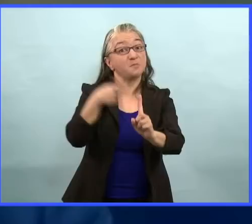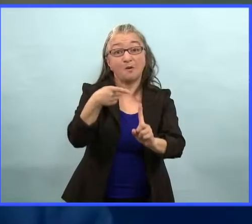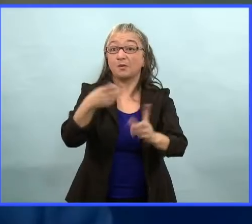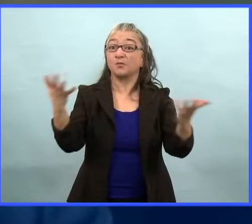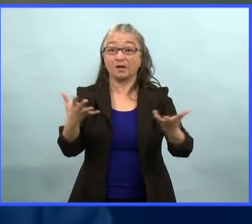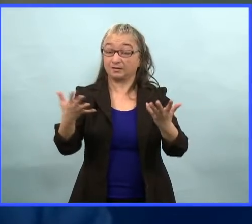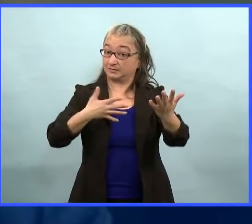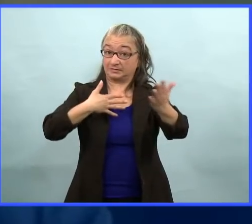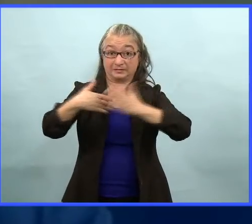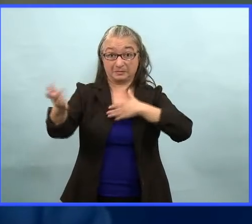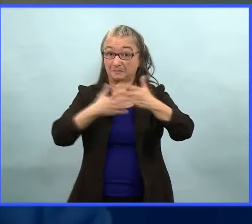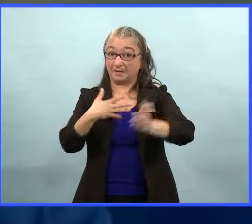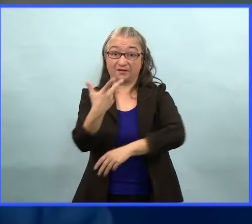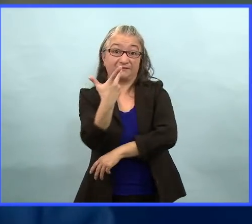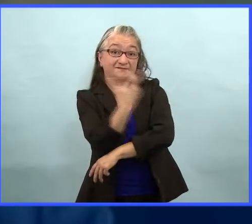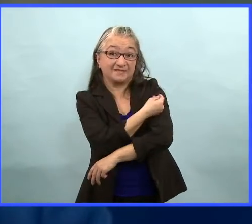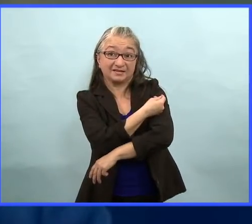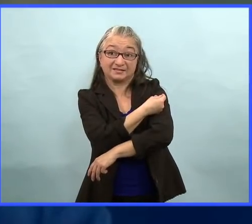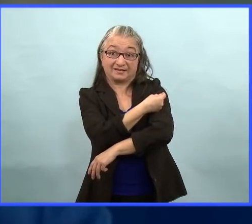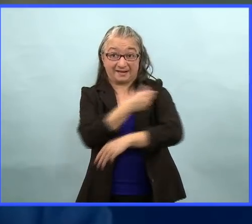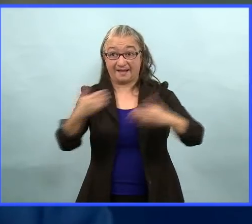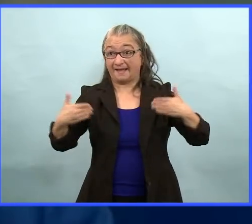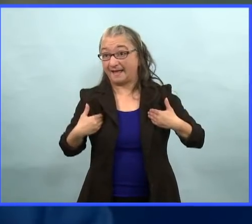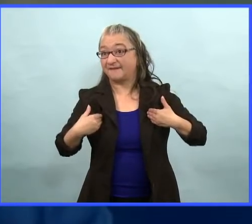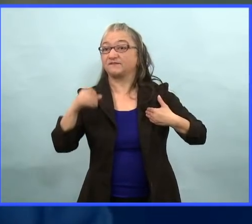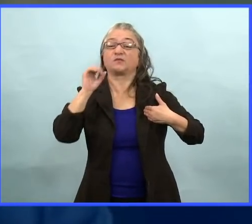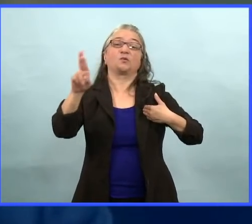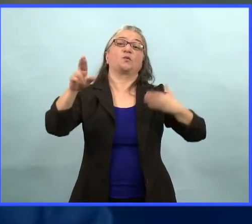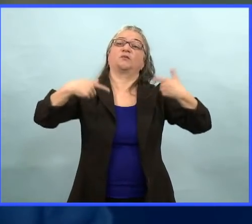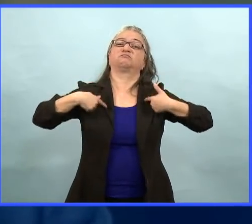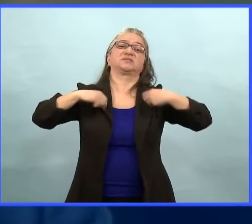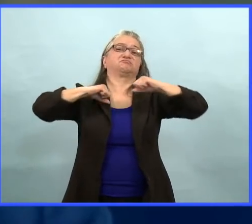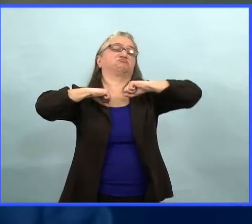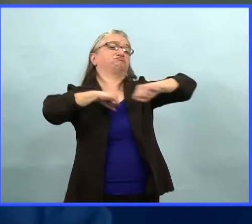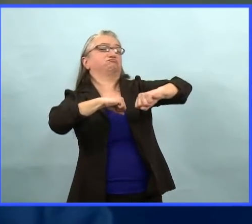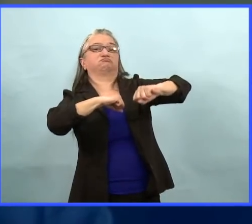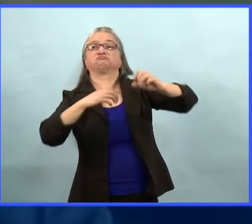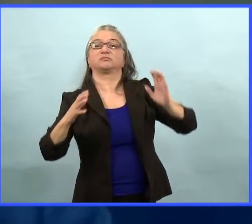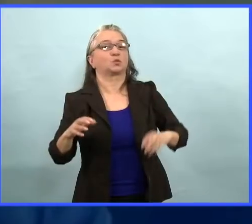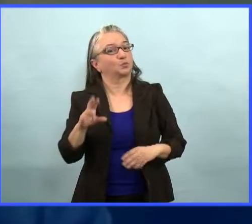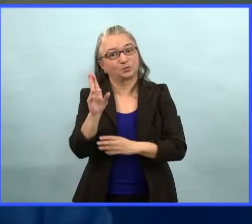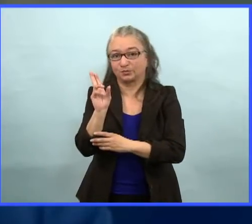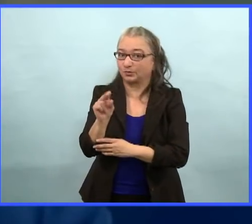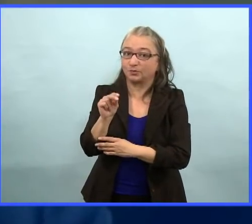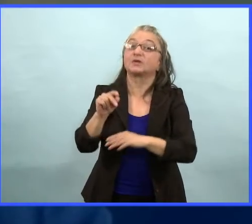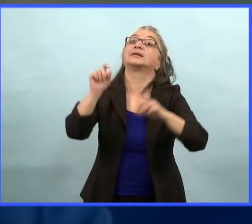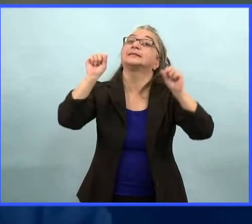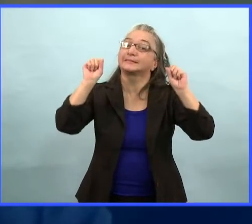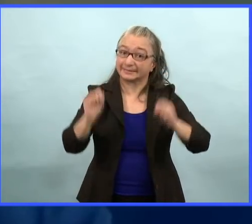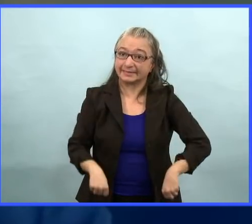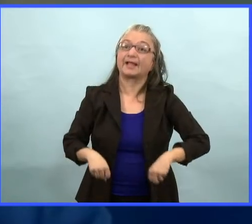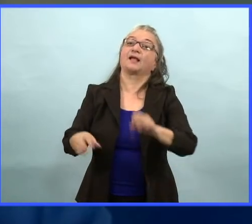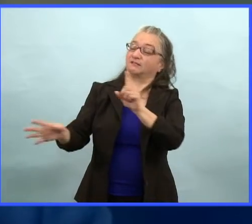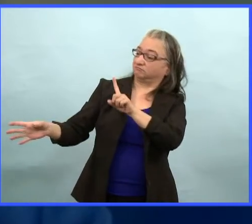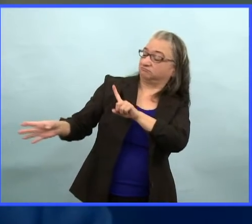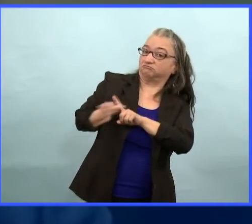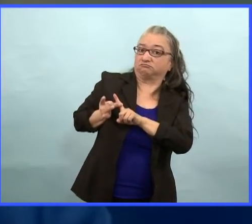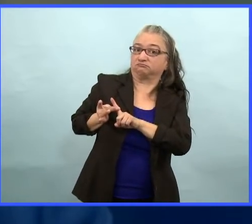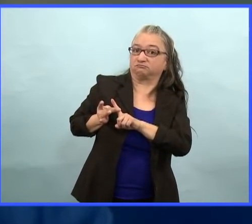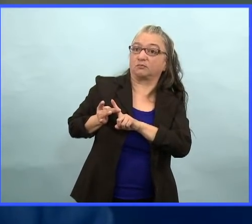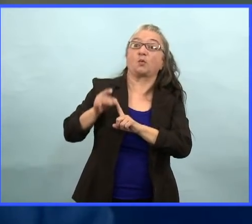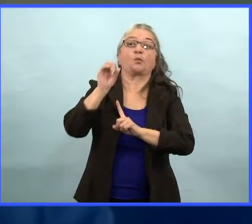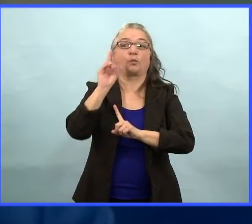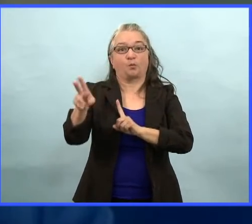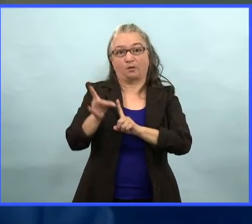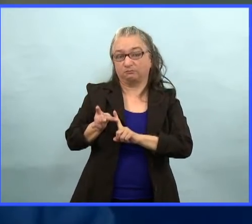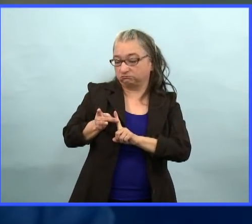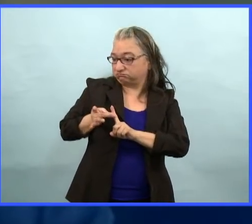that you're not going to um contract or or or transmit the the virus so in order that we can